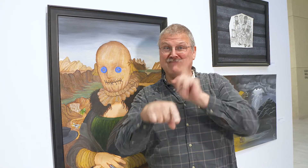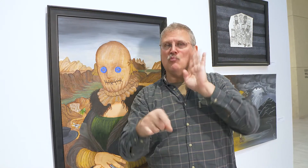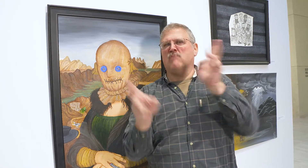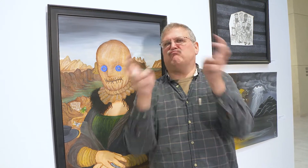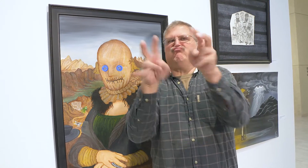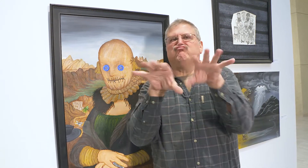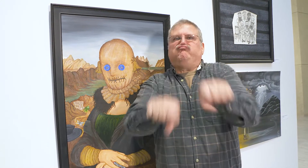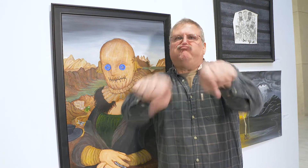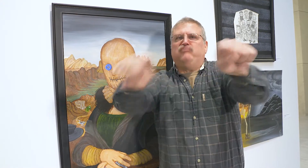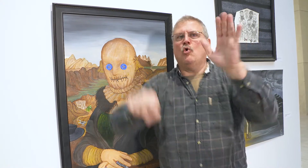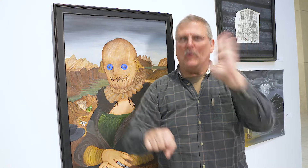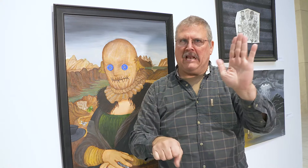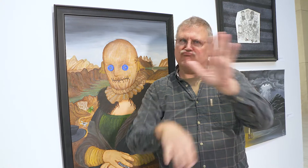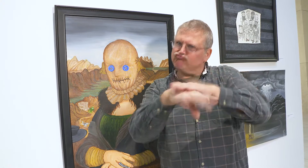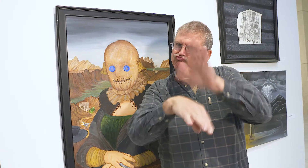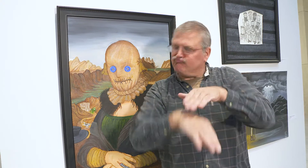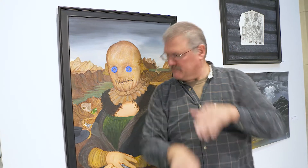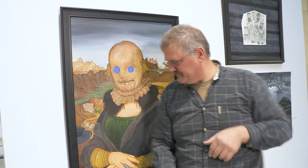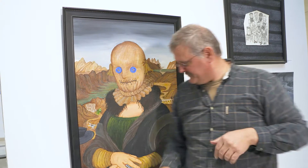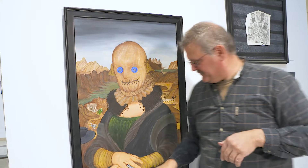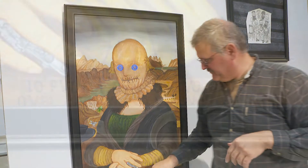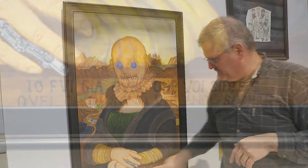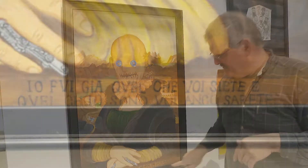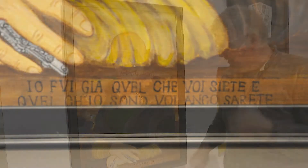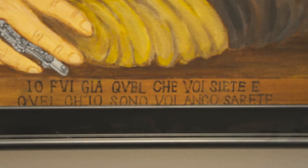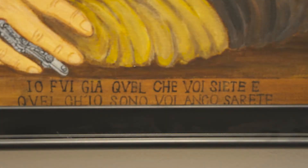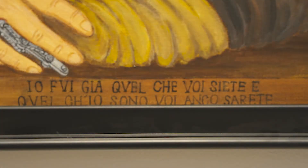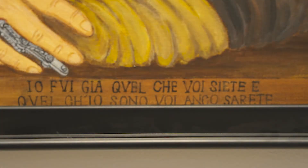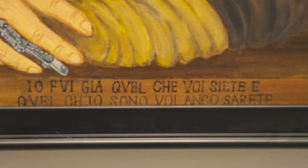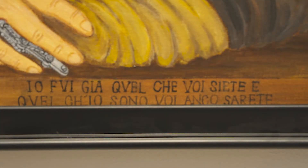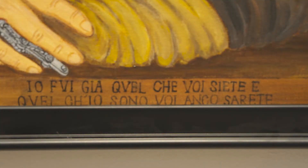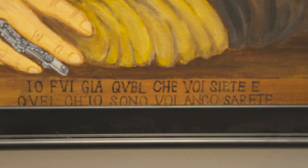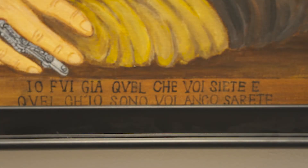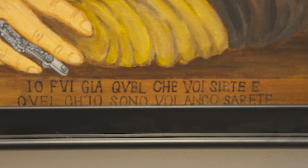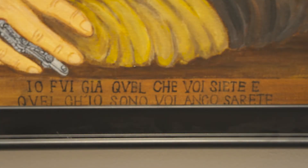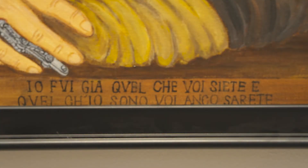one day all naturally deaf people will be captured and implanted just like the deaf Mona Lisa.